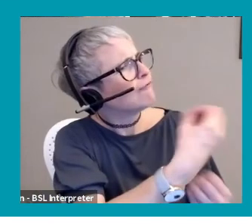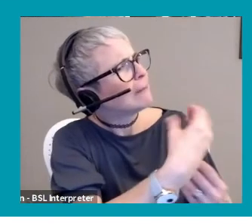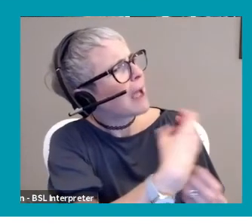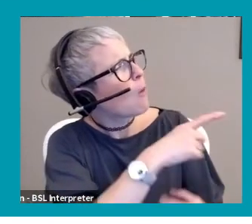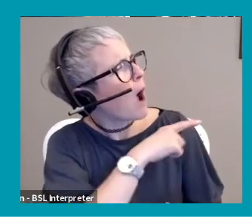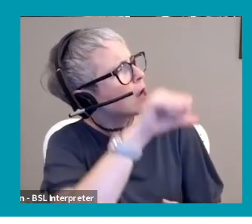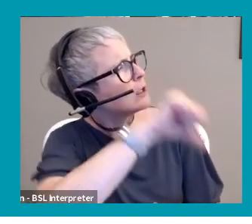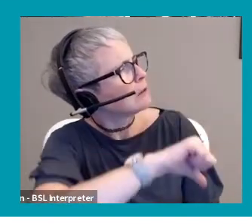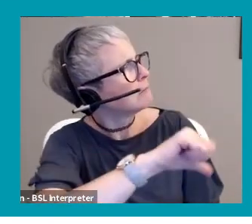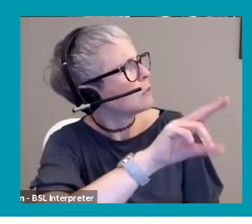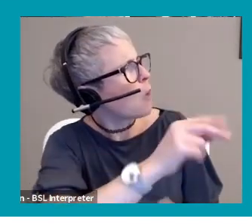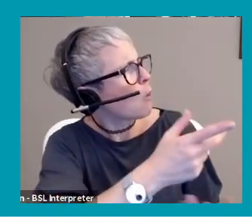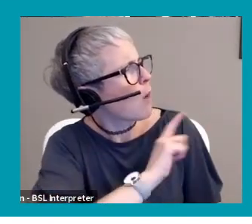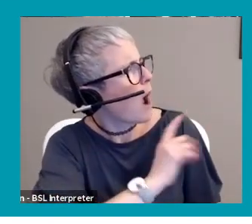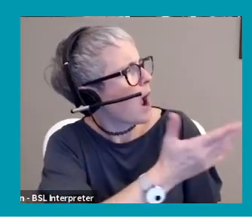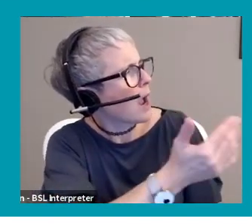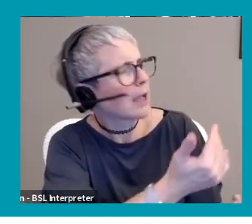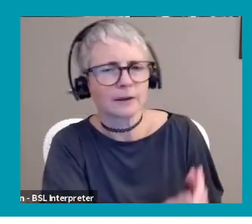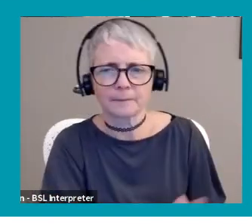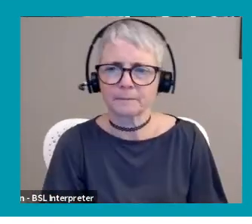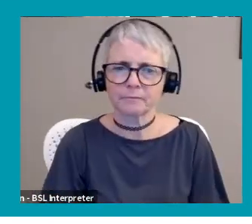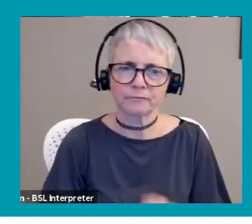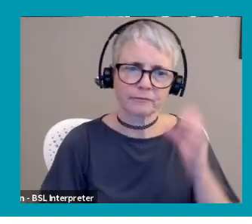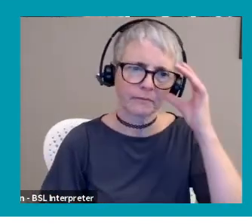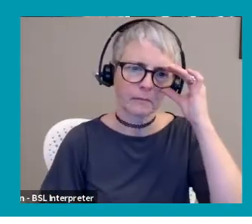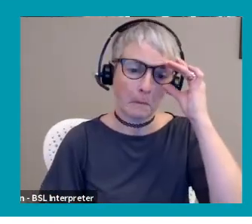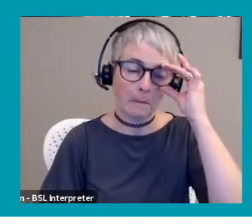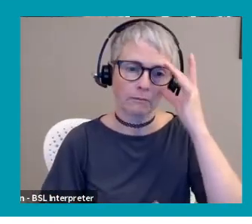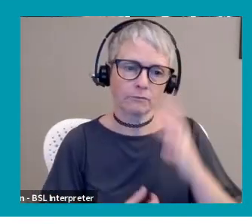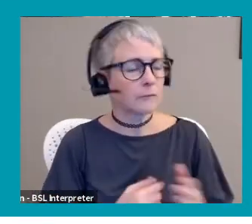Tammy anything you want to add to not taking rejection personally?